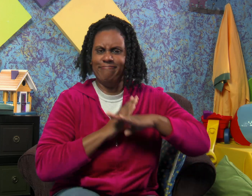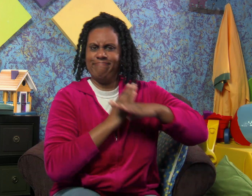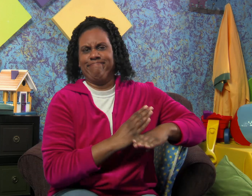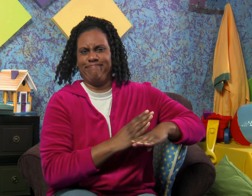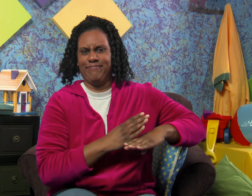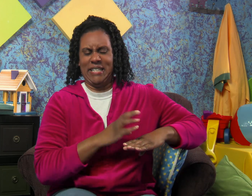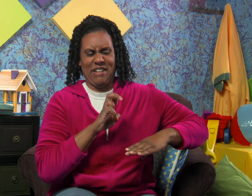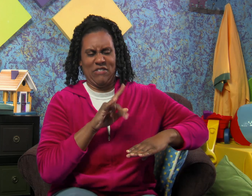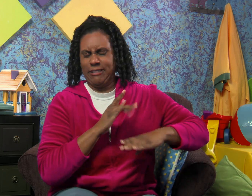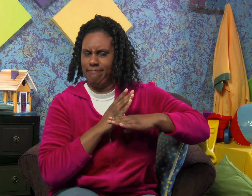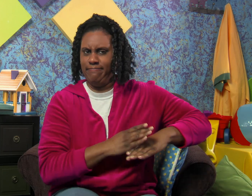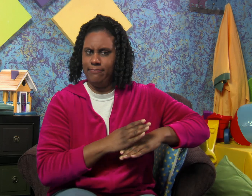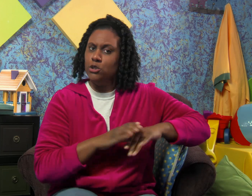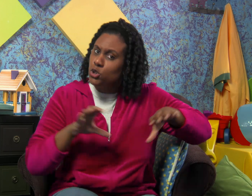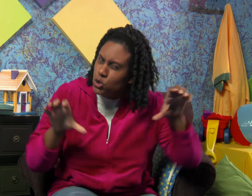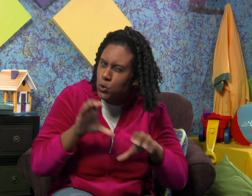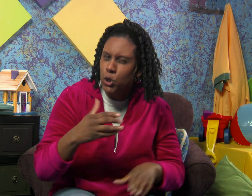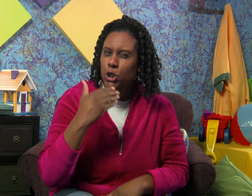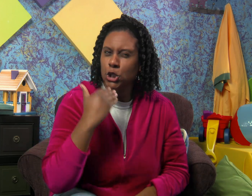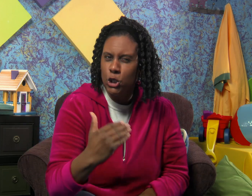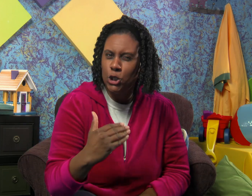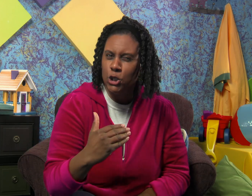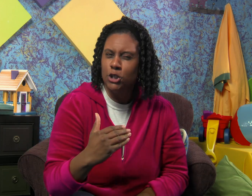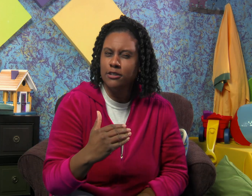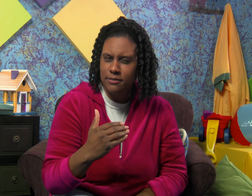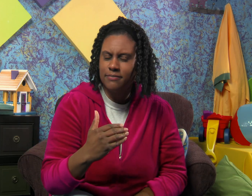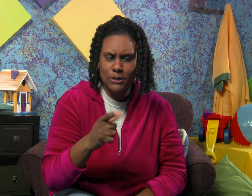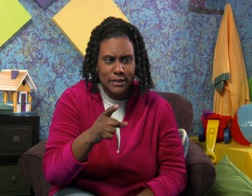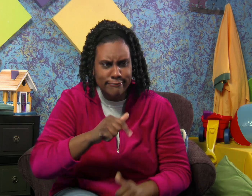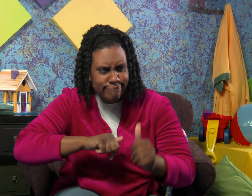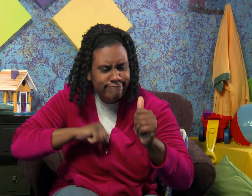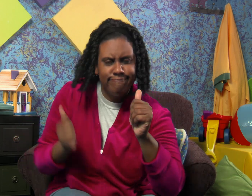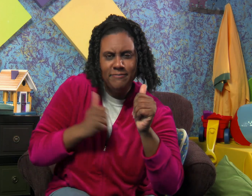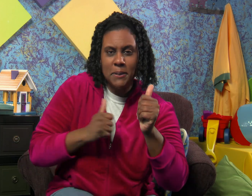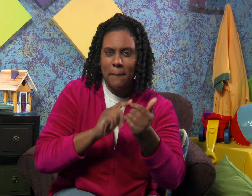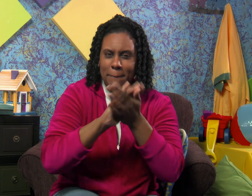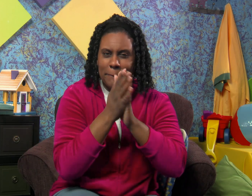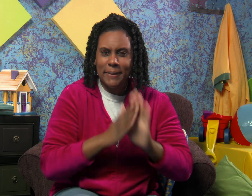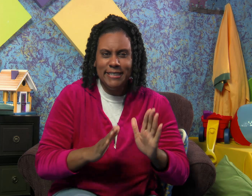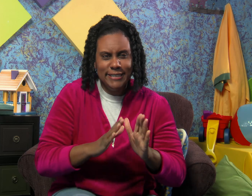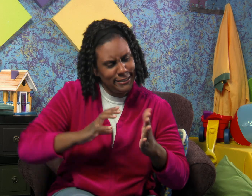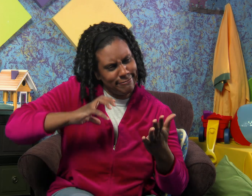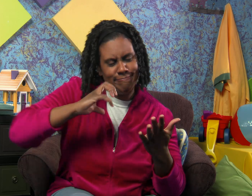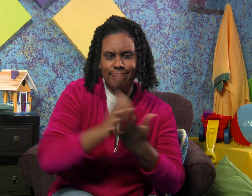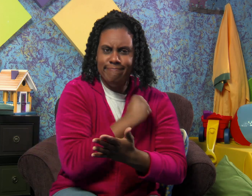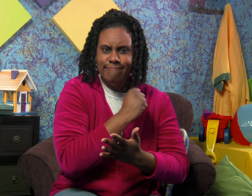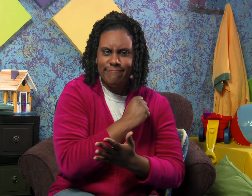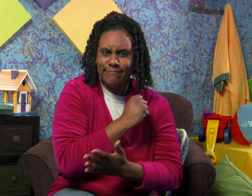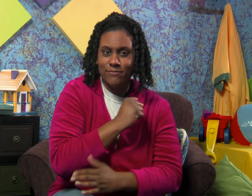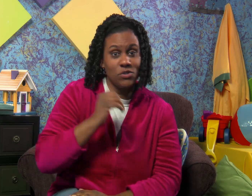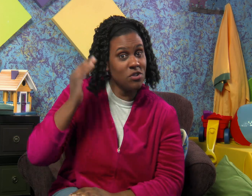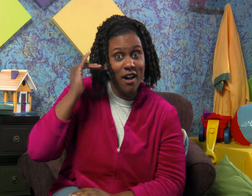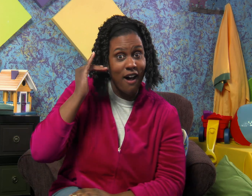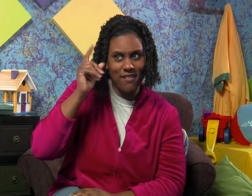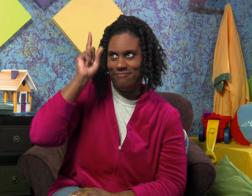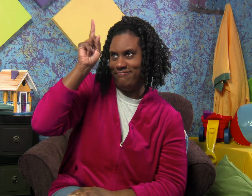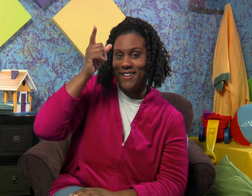NO. RESIST THAT, AND DO GOOD. PURSUE PEACE. WHY?